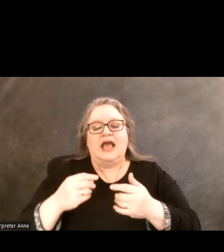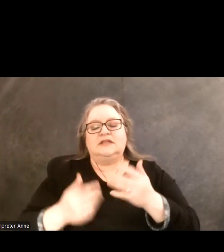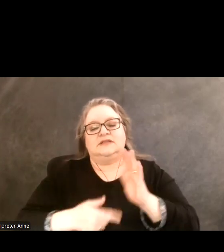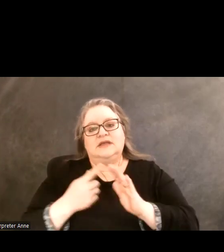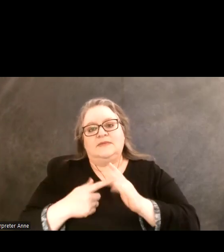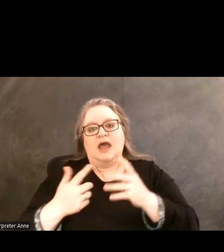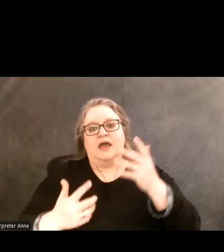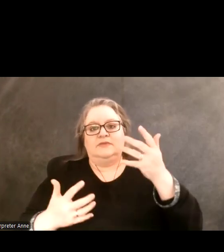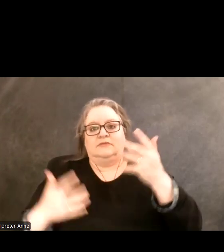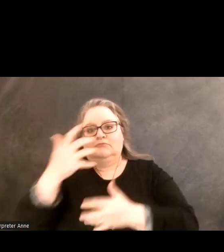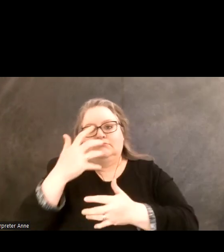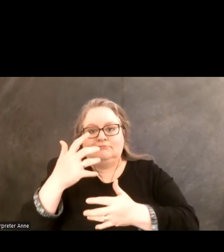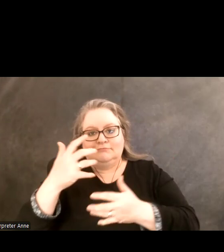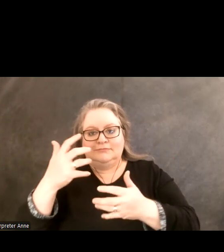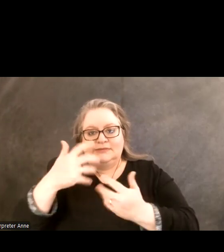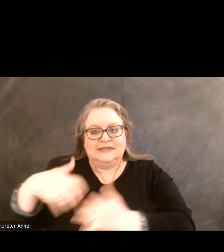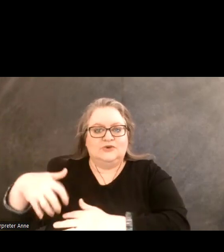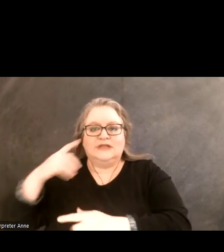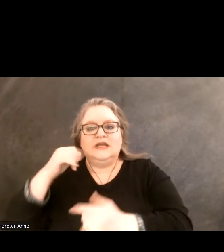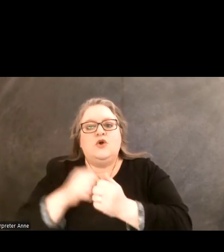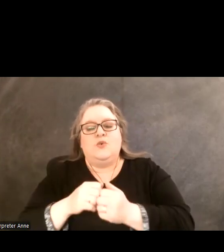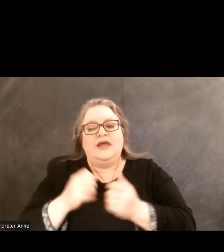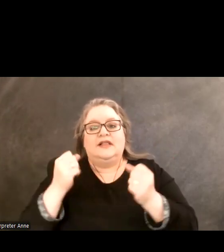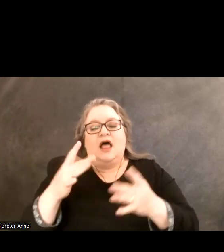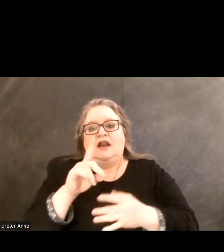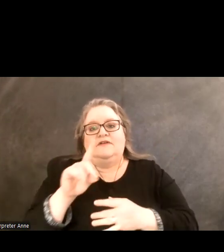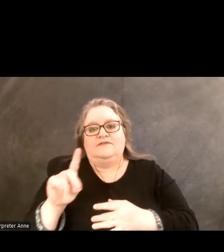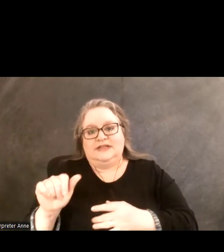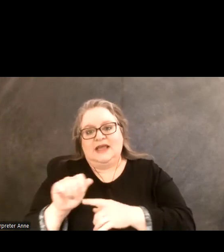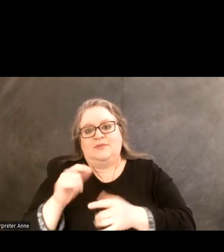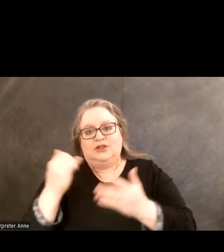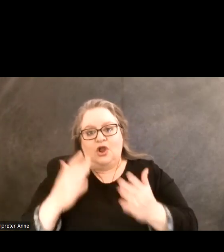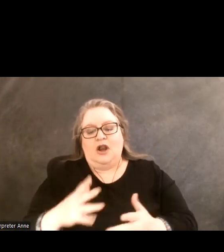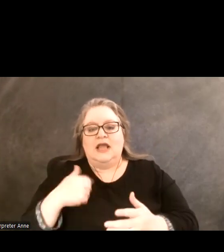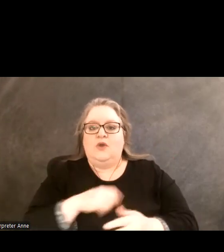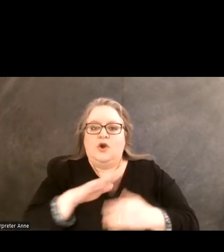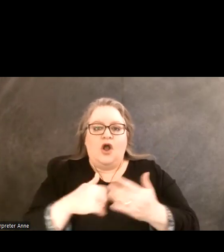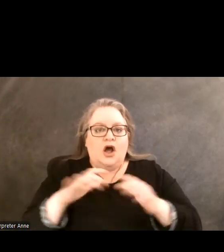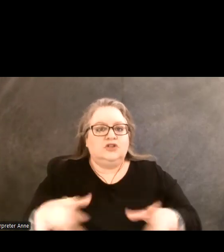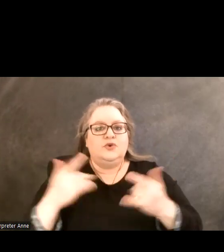of other disabled artists and we're all doing this remotely.